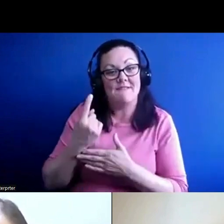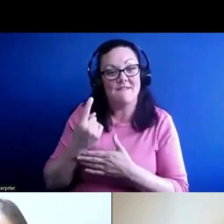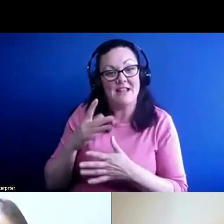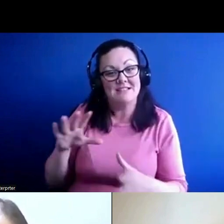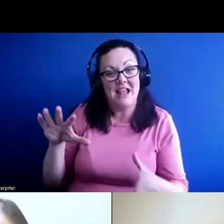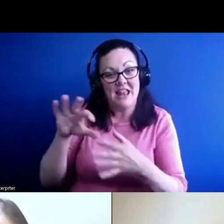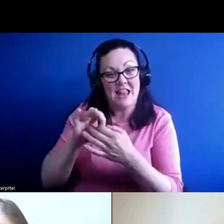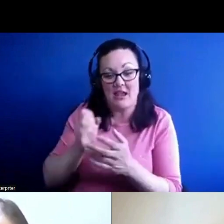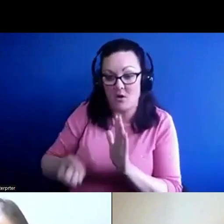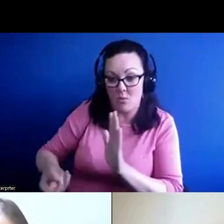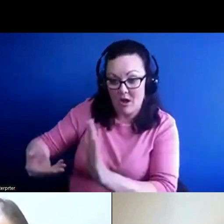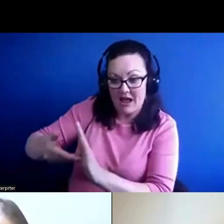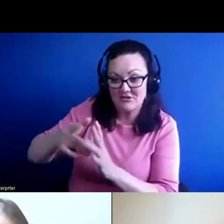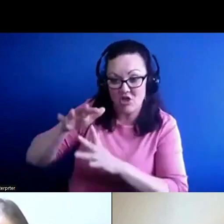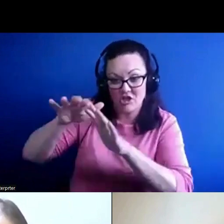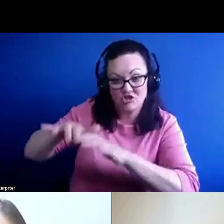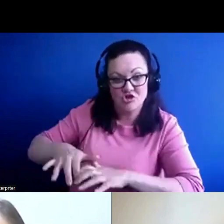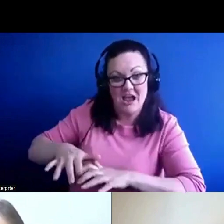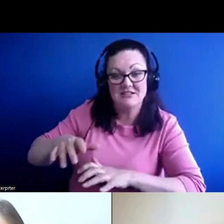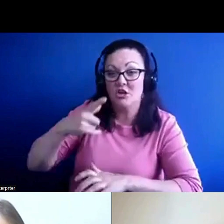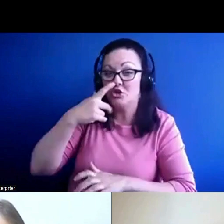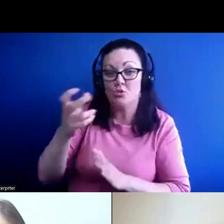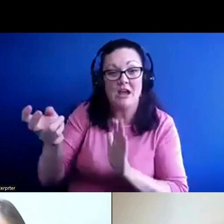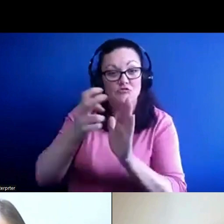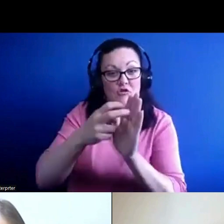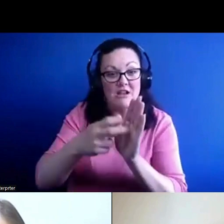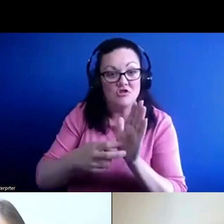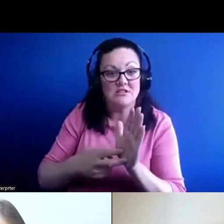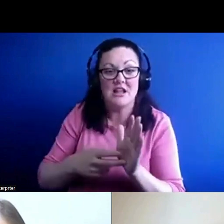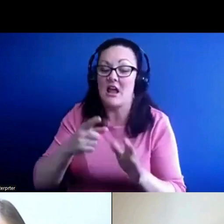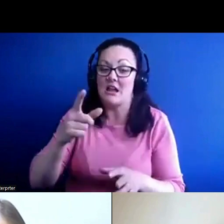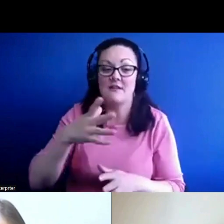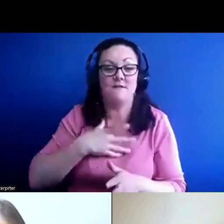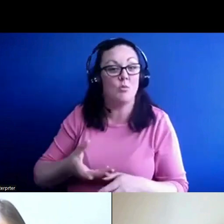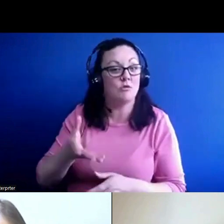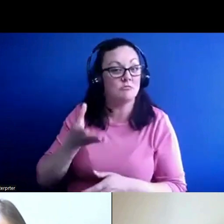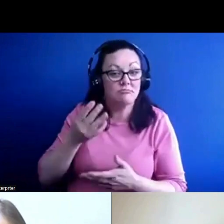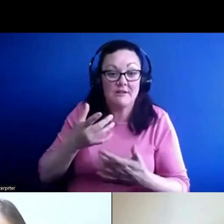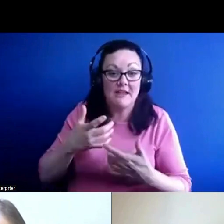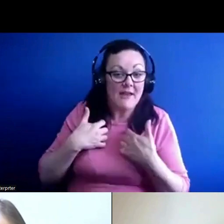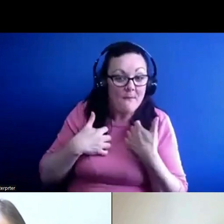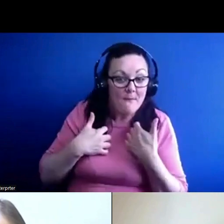register. Also we'd love to hear your feedback on today, you